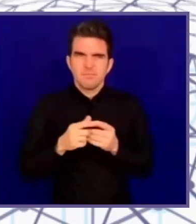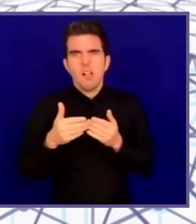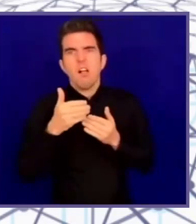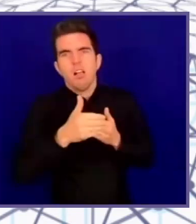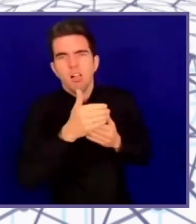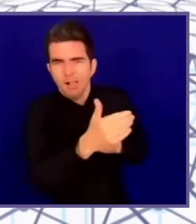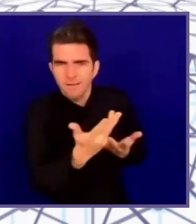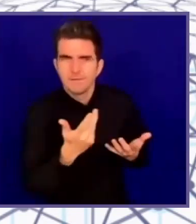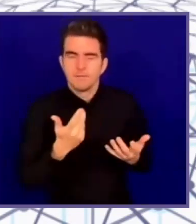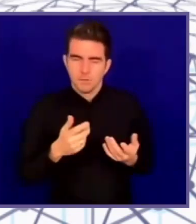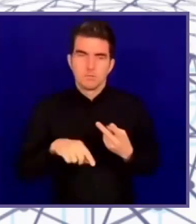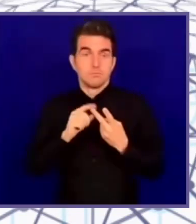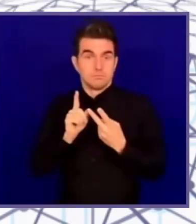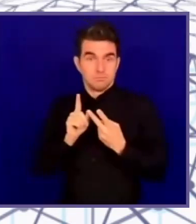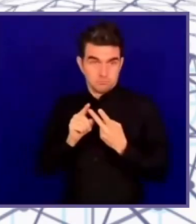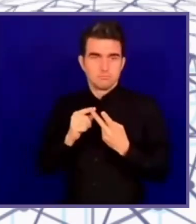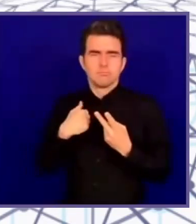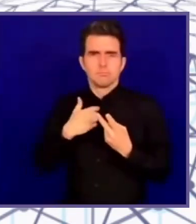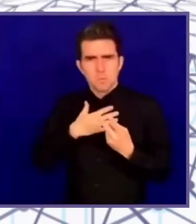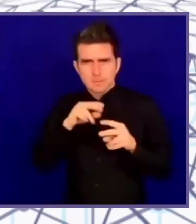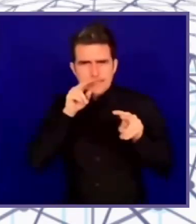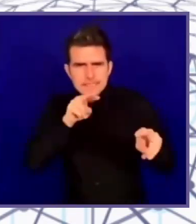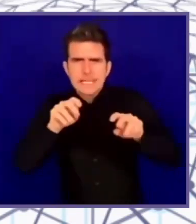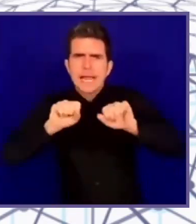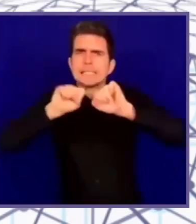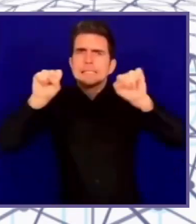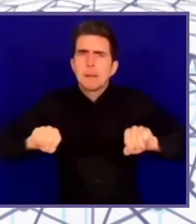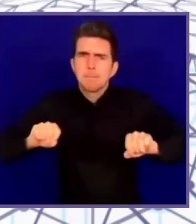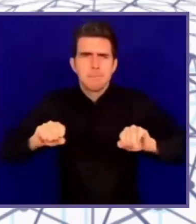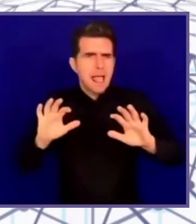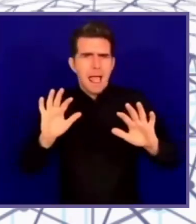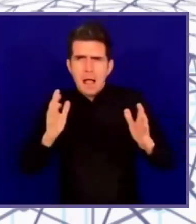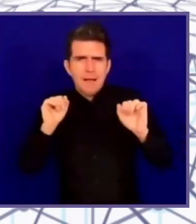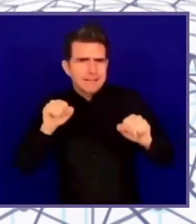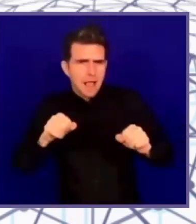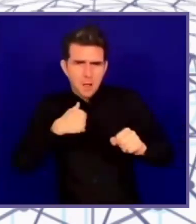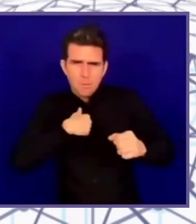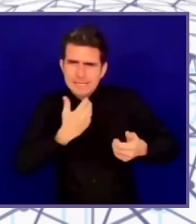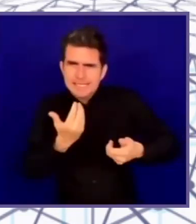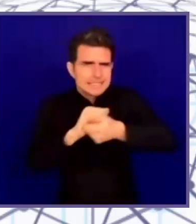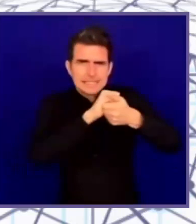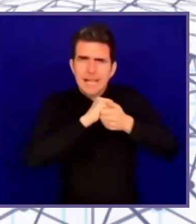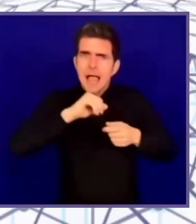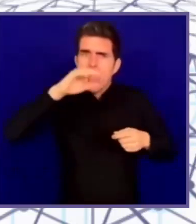to come together as a committee to actually take on individual use cases. So that's my challenge